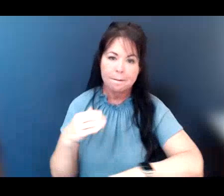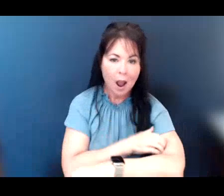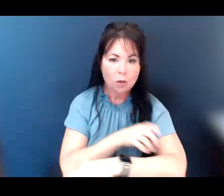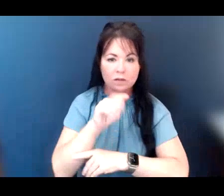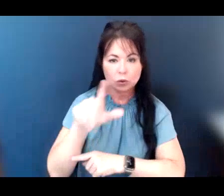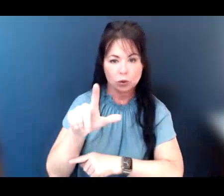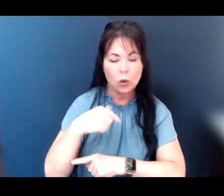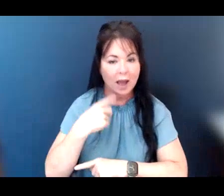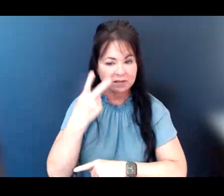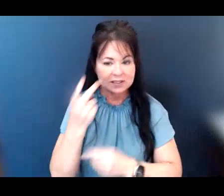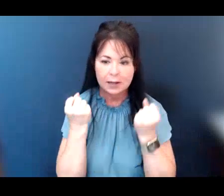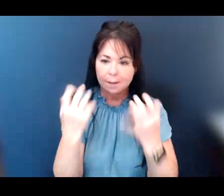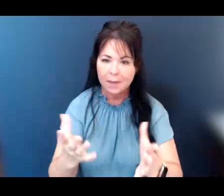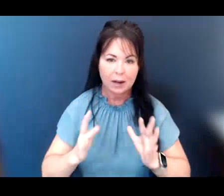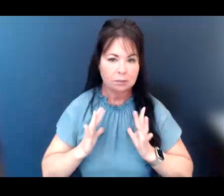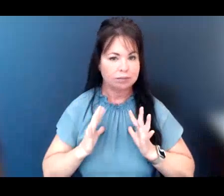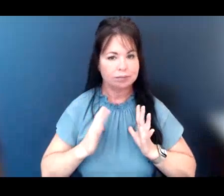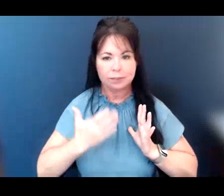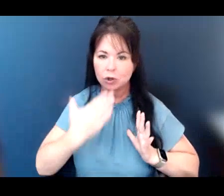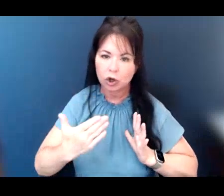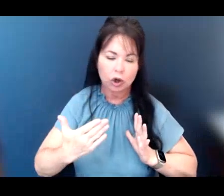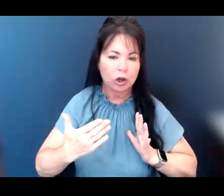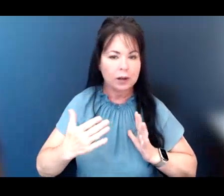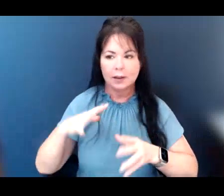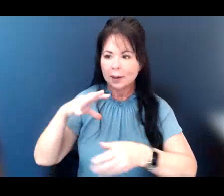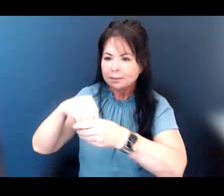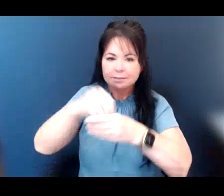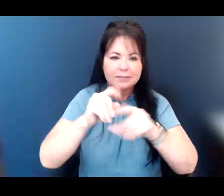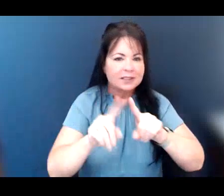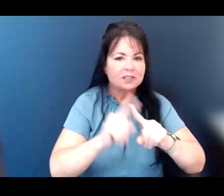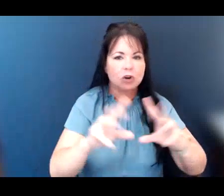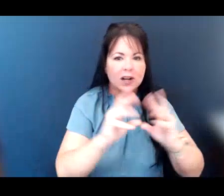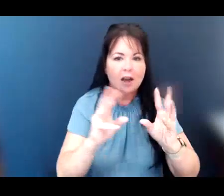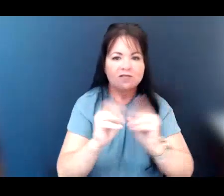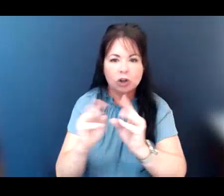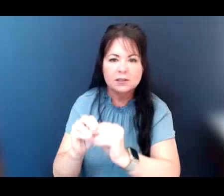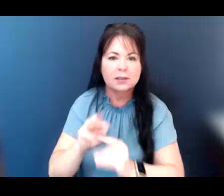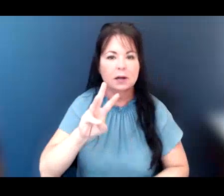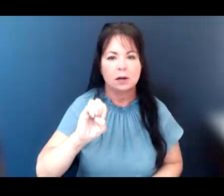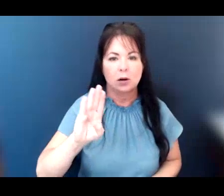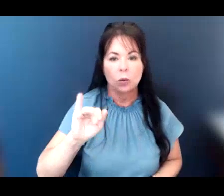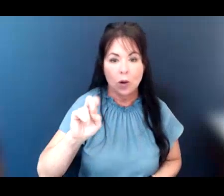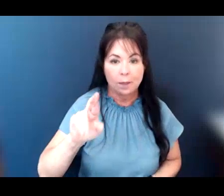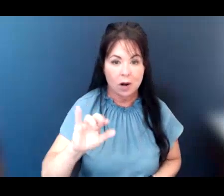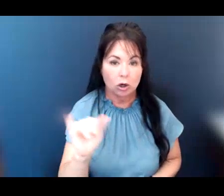at some various conferences and webinars lately. One example of this, there's a product that's out in the market right now.